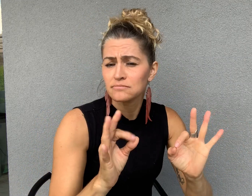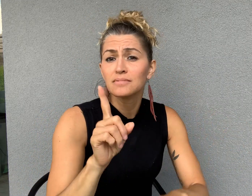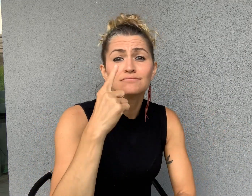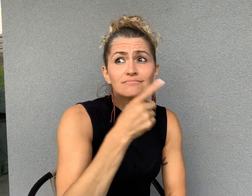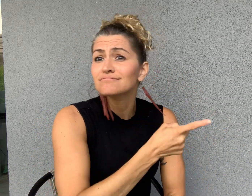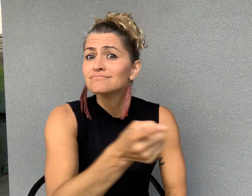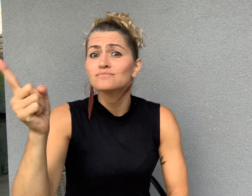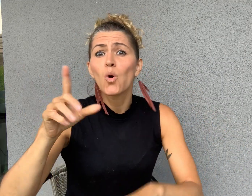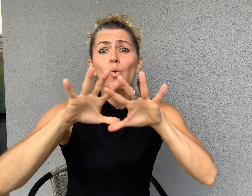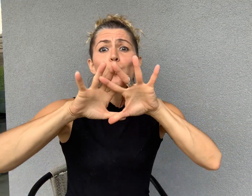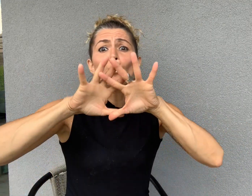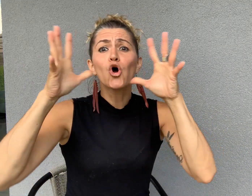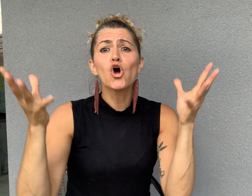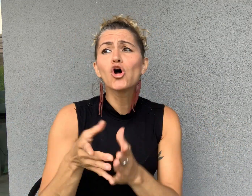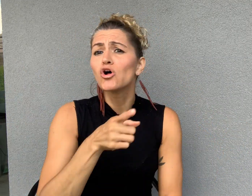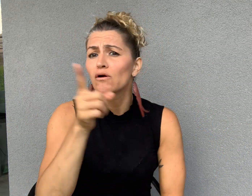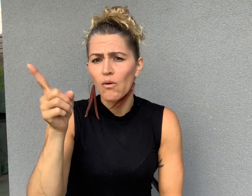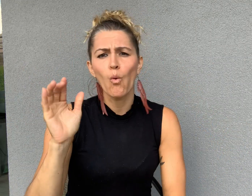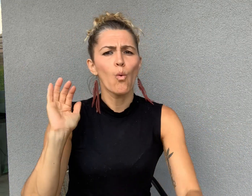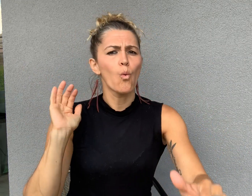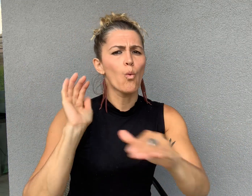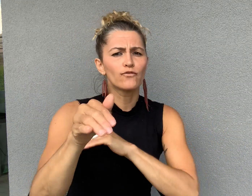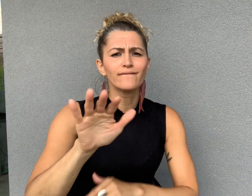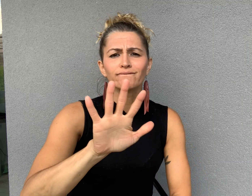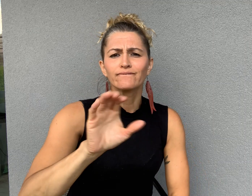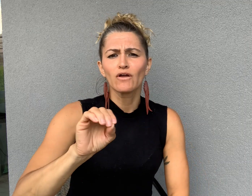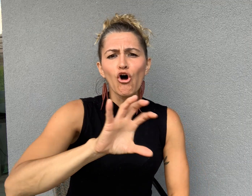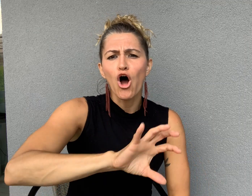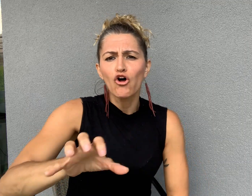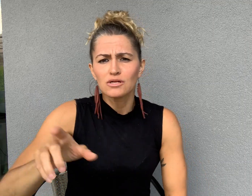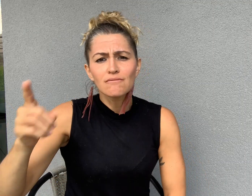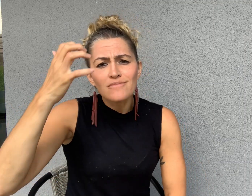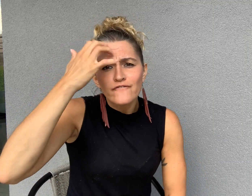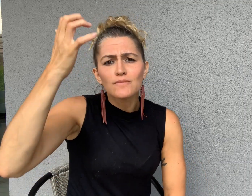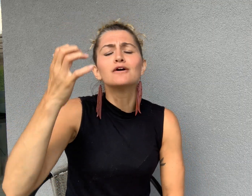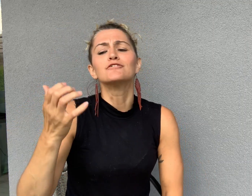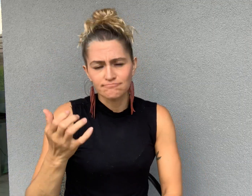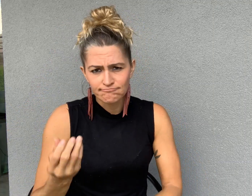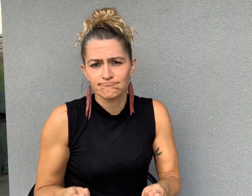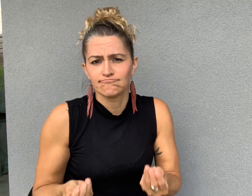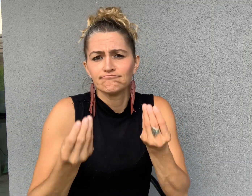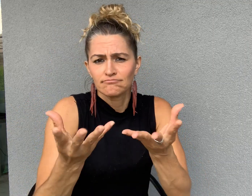in the world have provided COVID-19 briefings